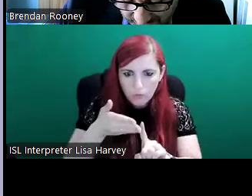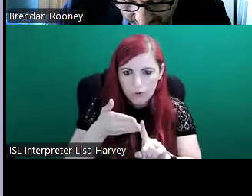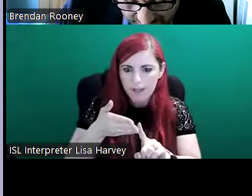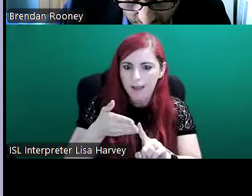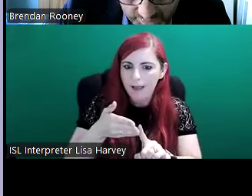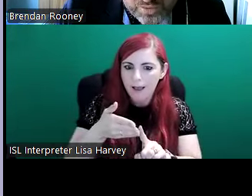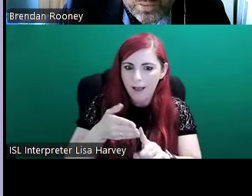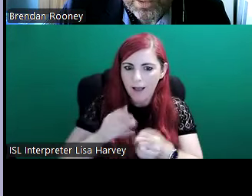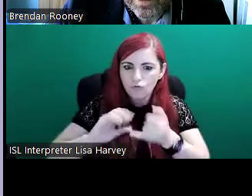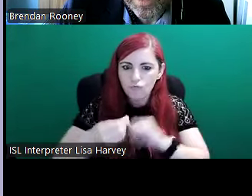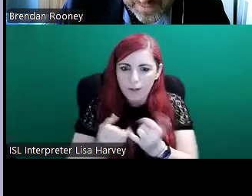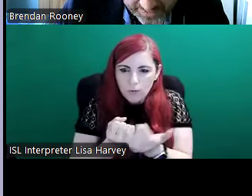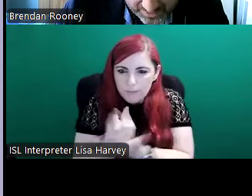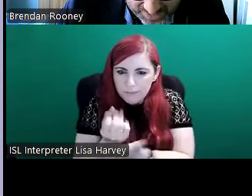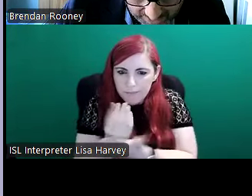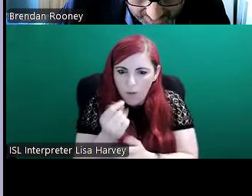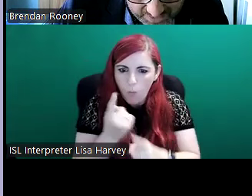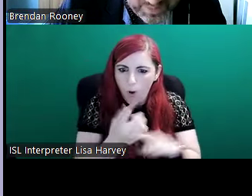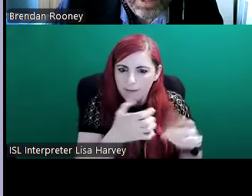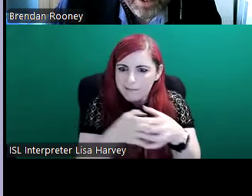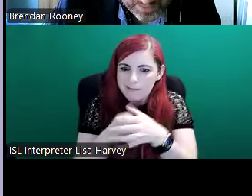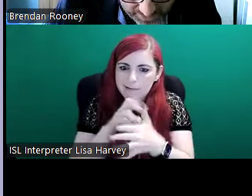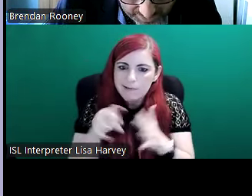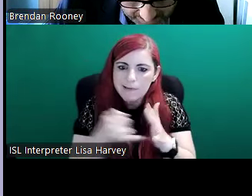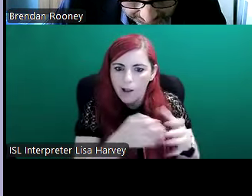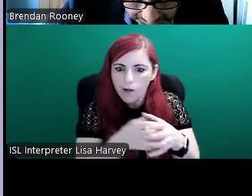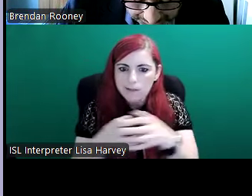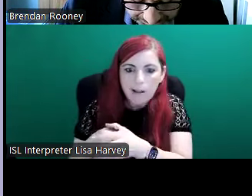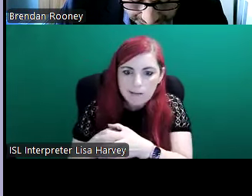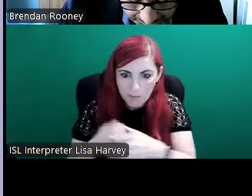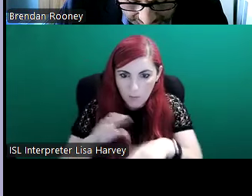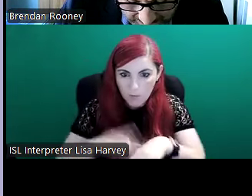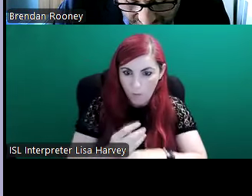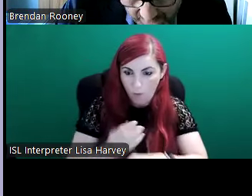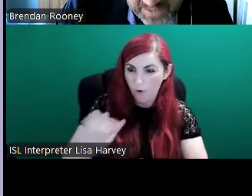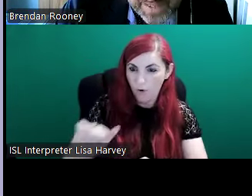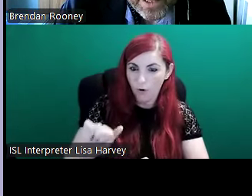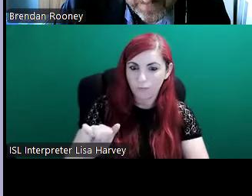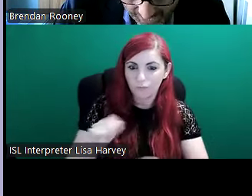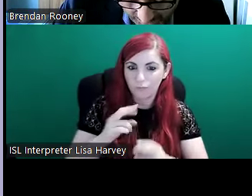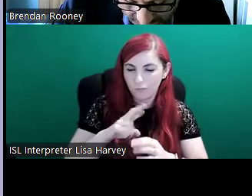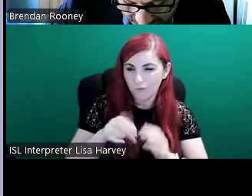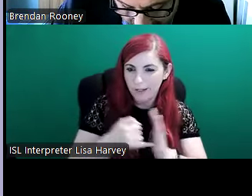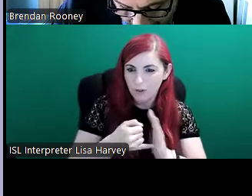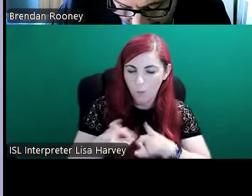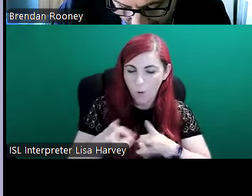titles to almost all her ostensibly religious works. This is not indicative, however,